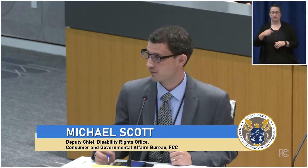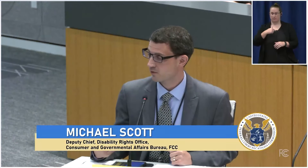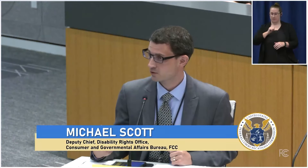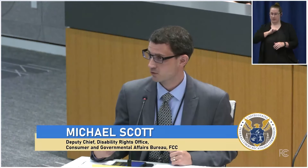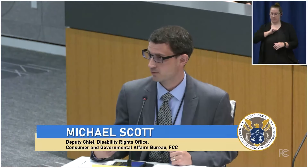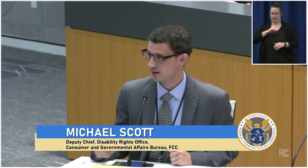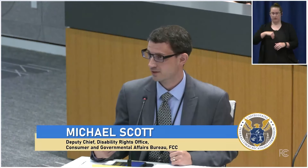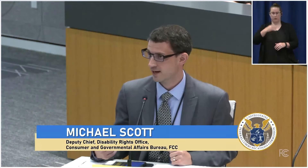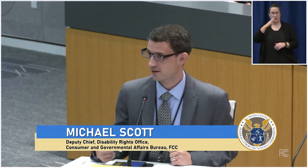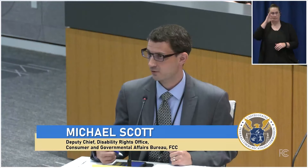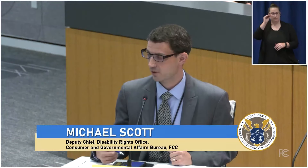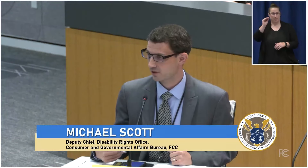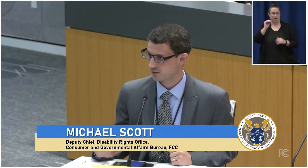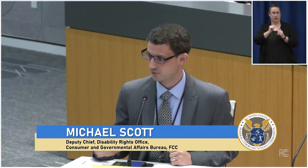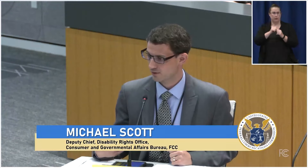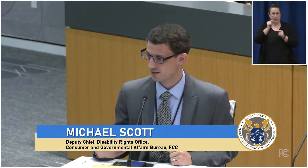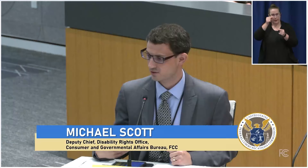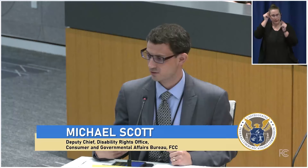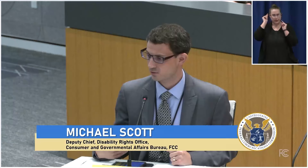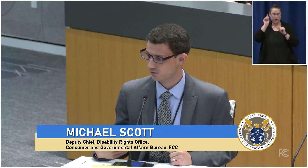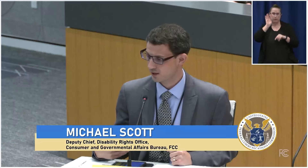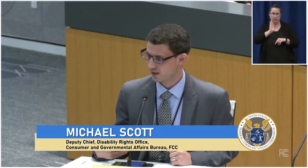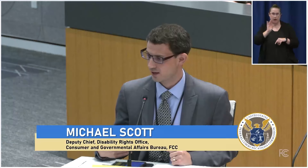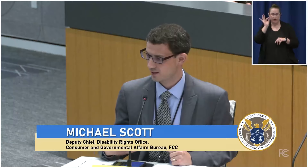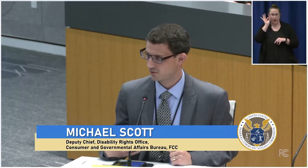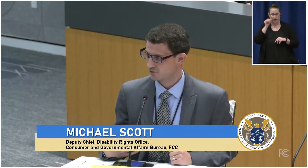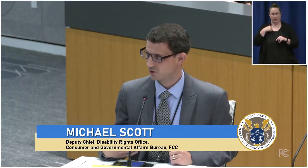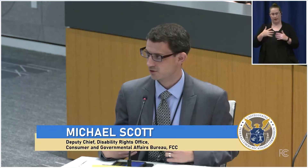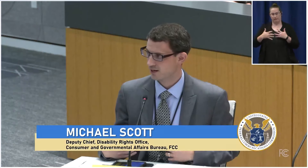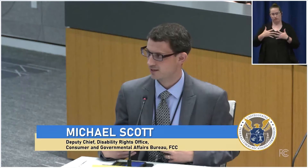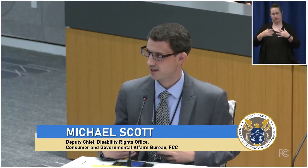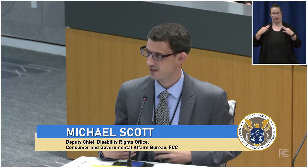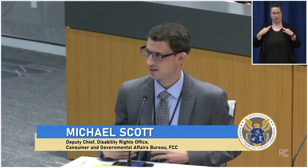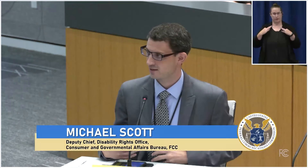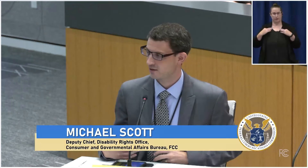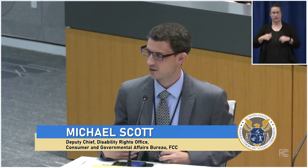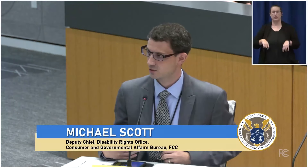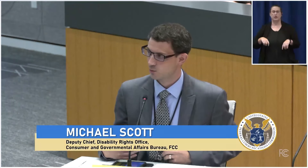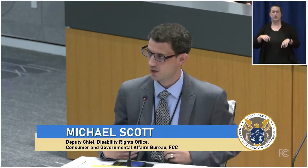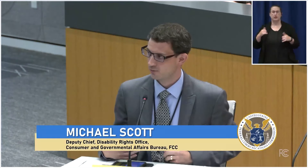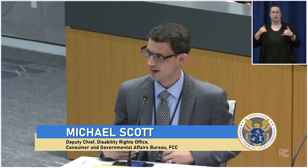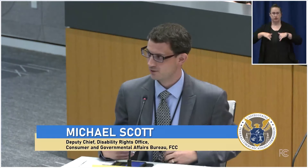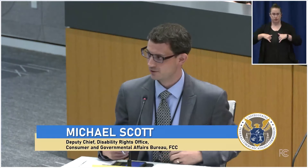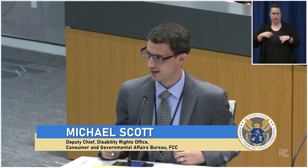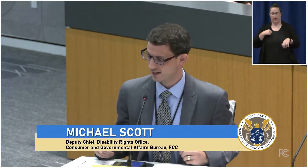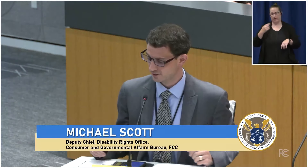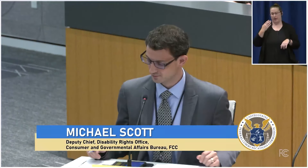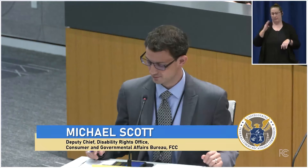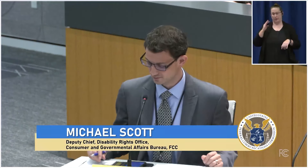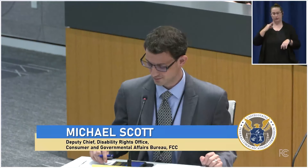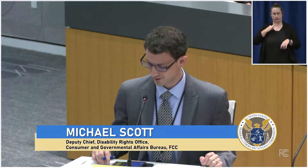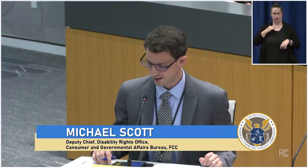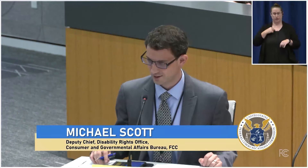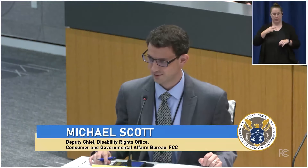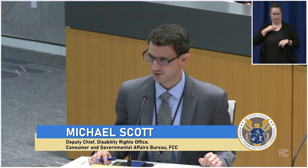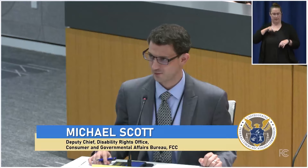AFFAIRS BUREAU. AT THE FCC. I AM A WHITE MALE WITH SHORT